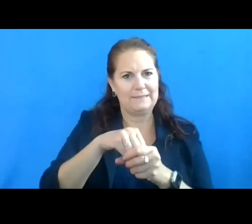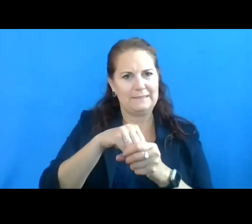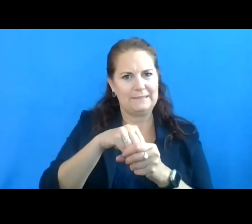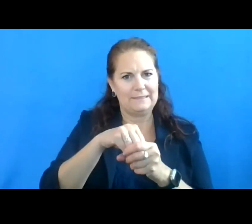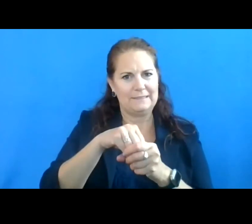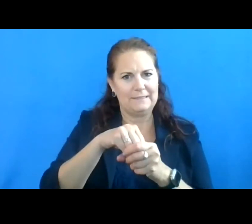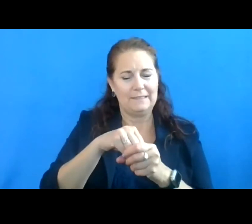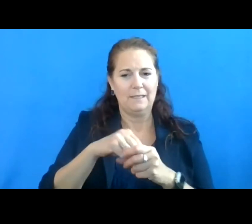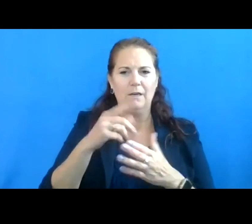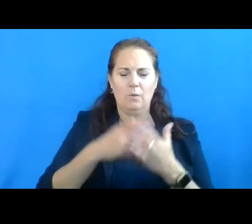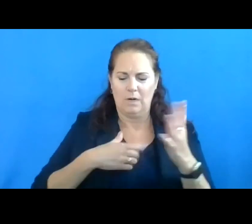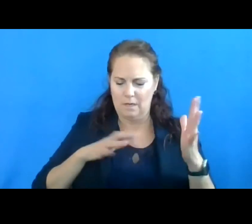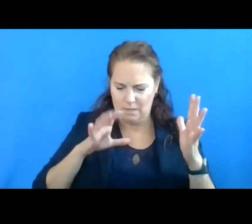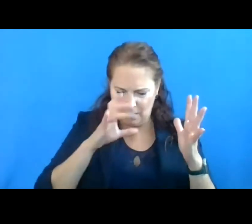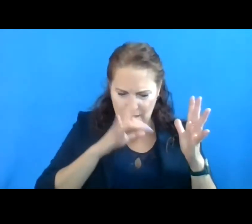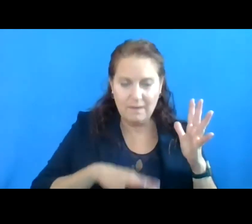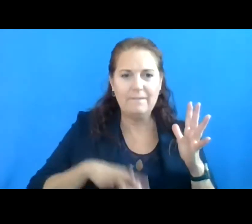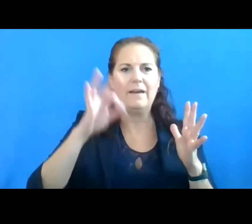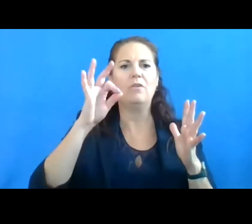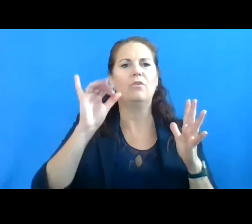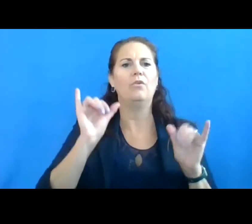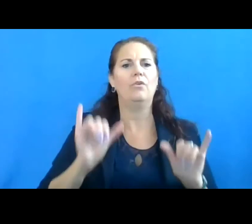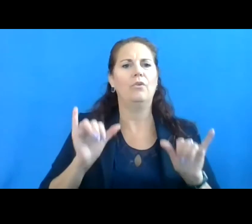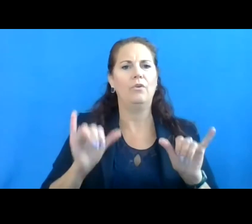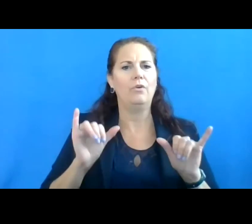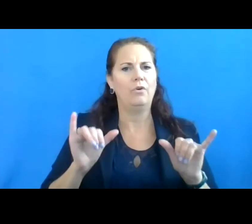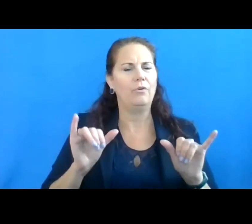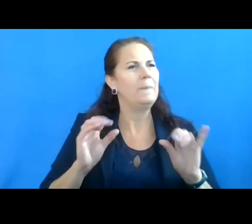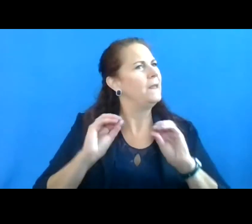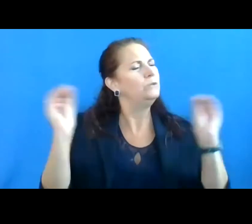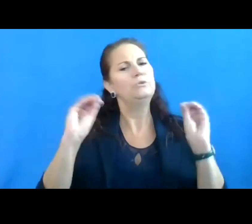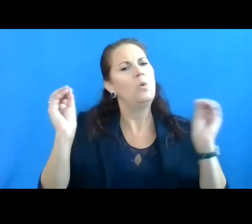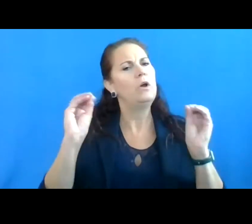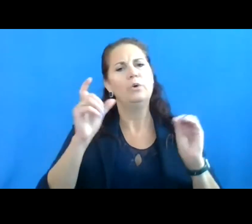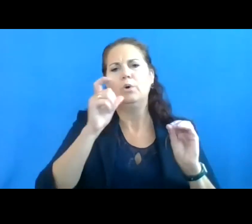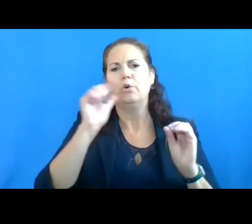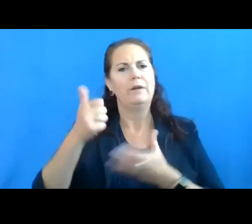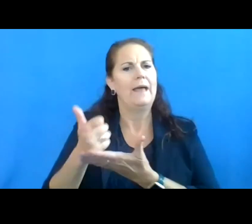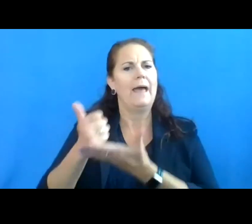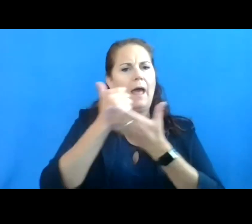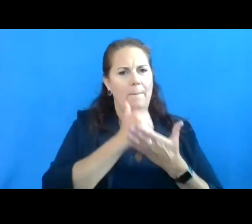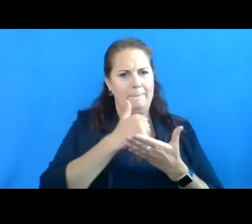What I found was that if there was no one who could help me to understand it in a good